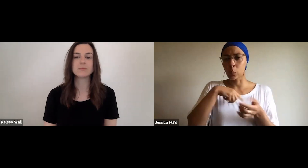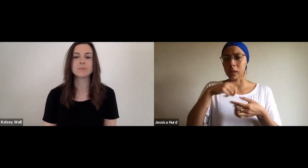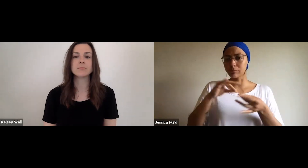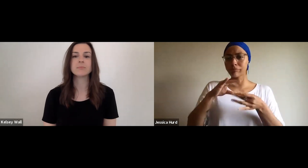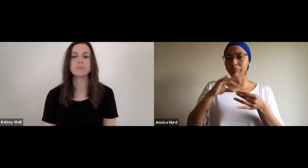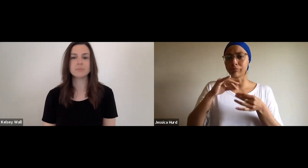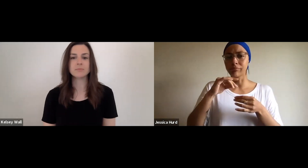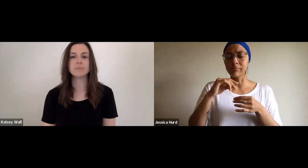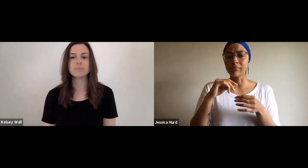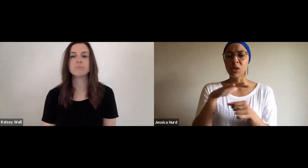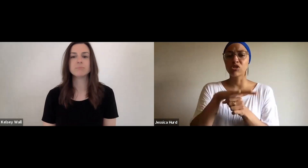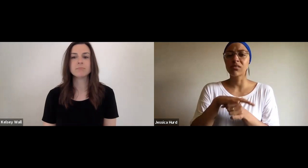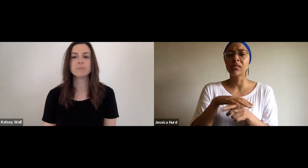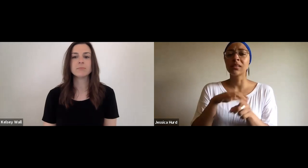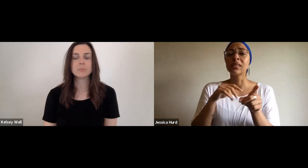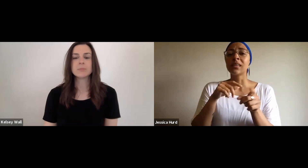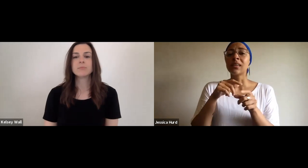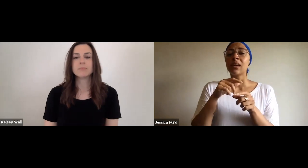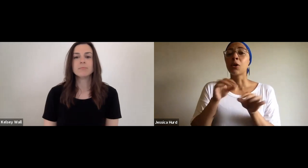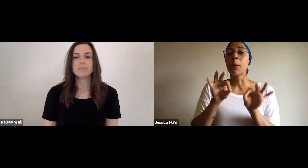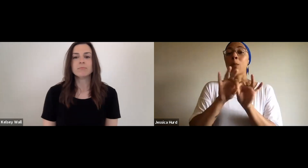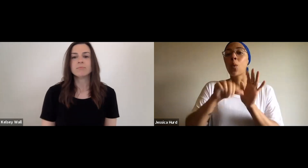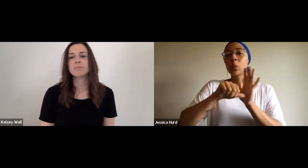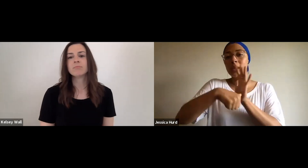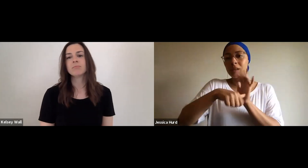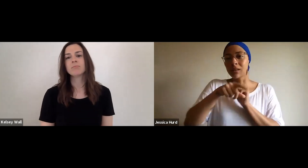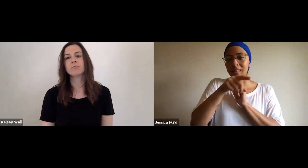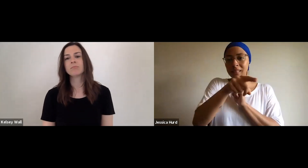and what that means. What are the definitions for things like stress?